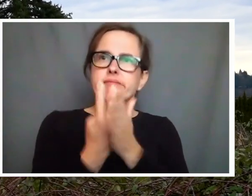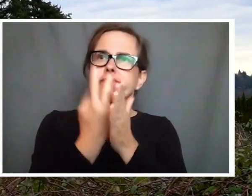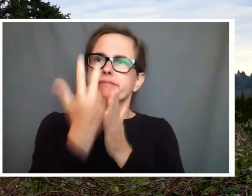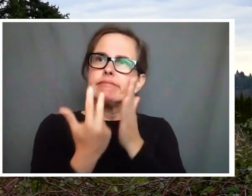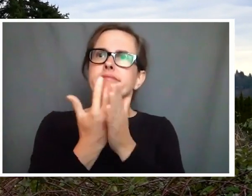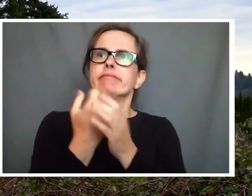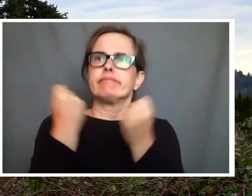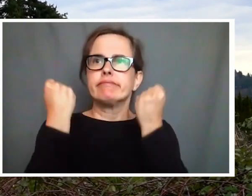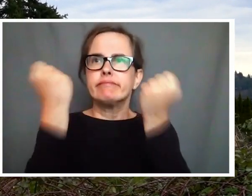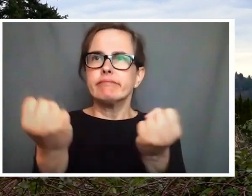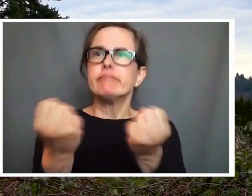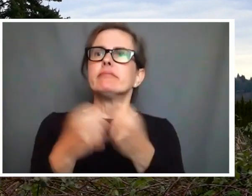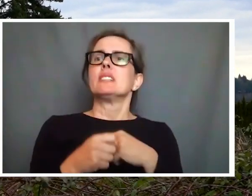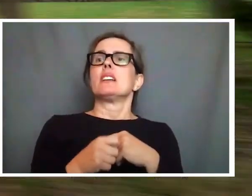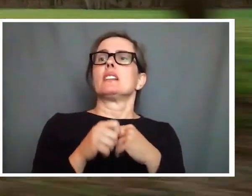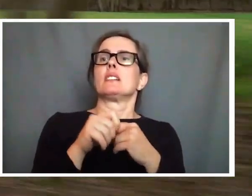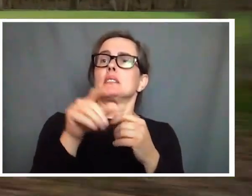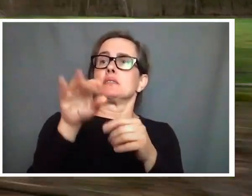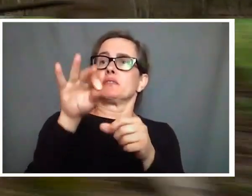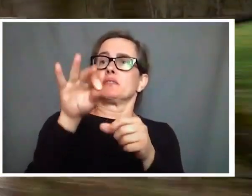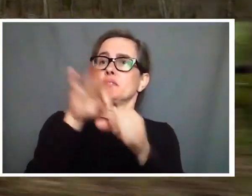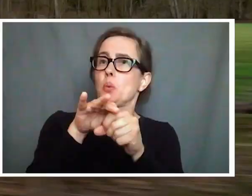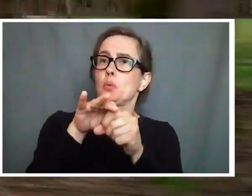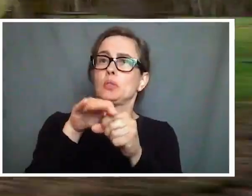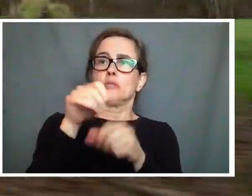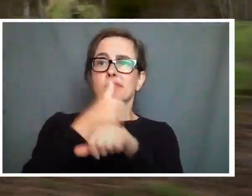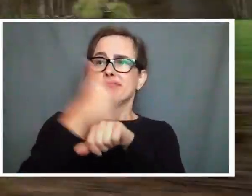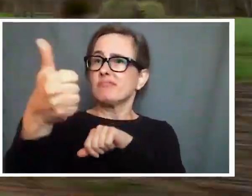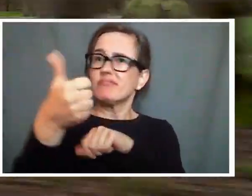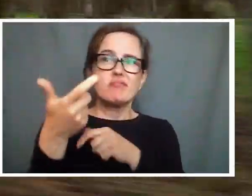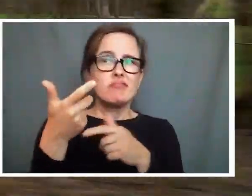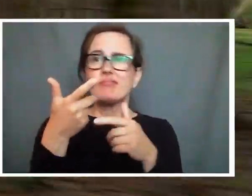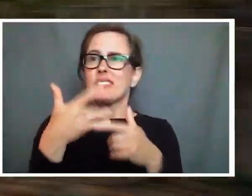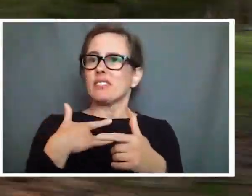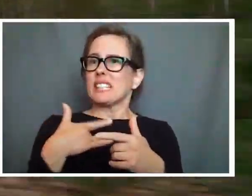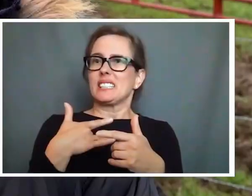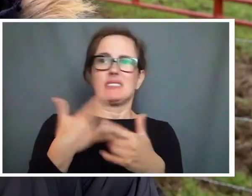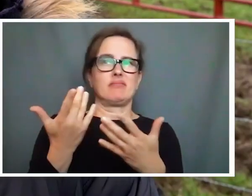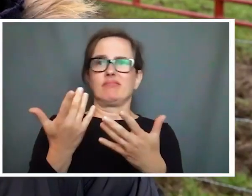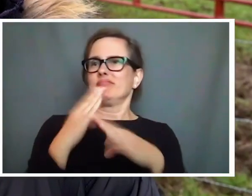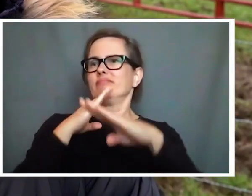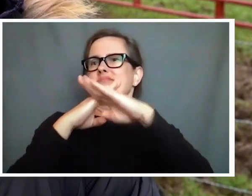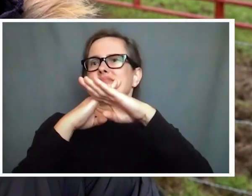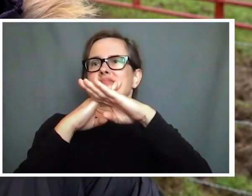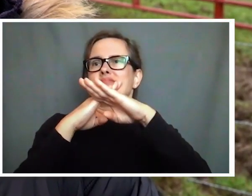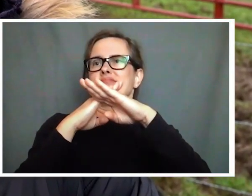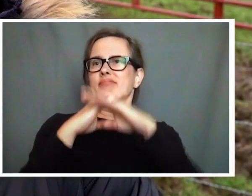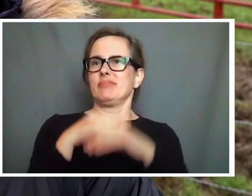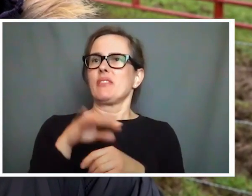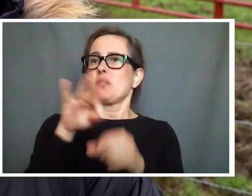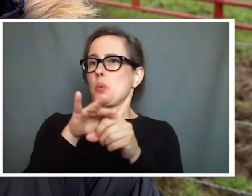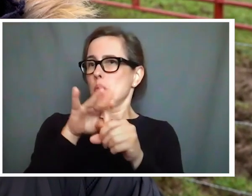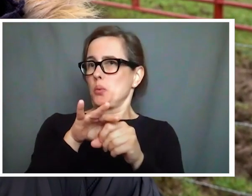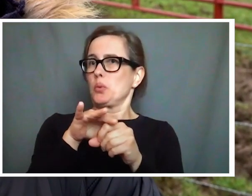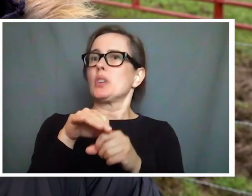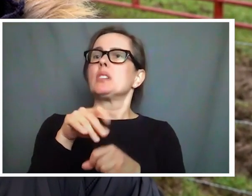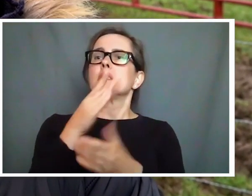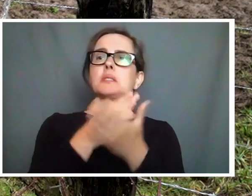to get to a polling center. Barriers like distance, lack of transportation and institutionalization can keep voters with disabilities from the polls.